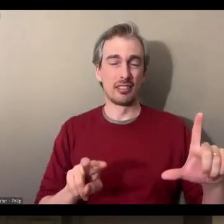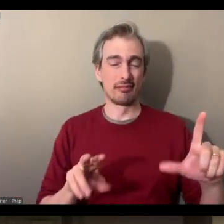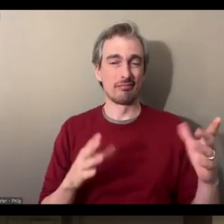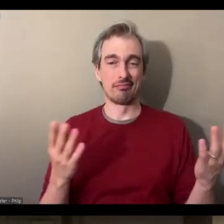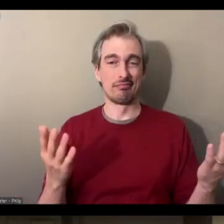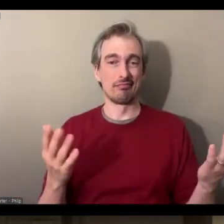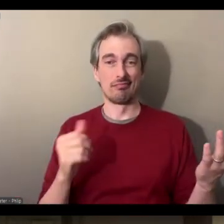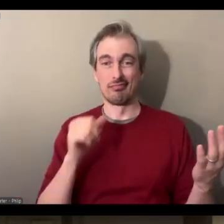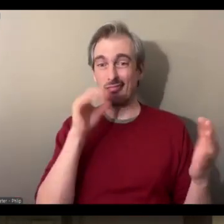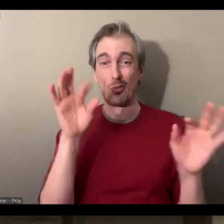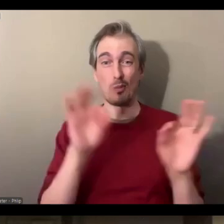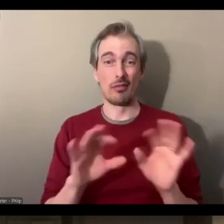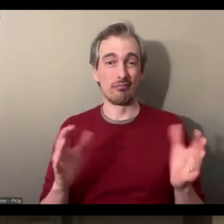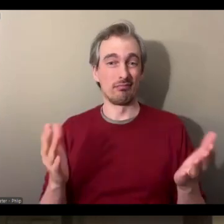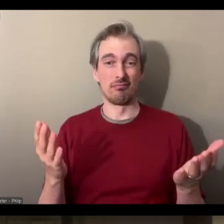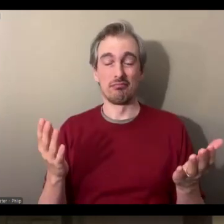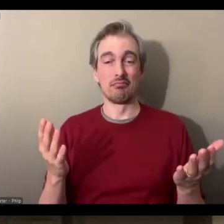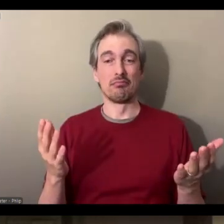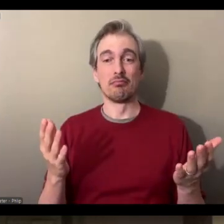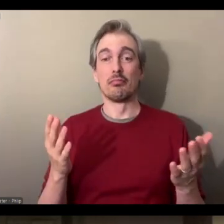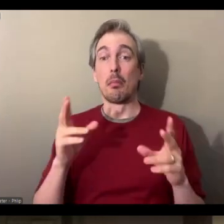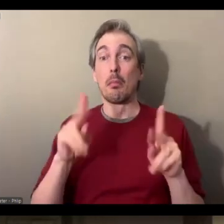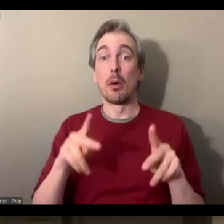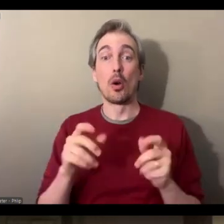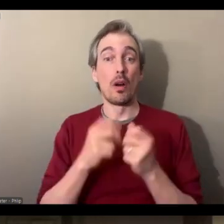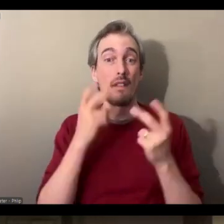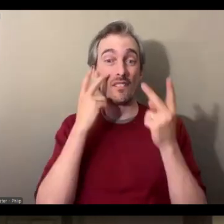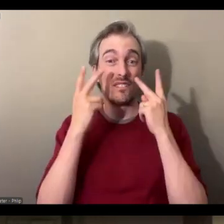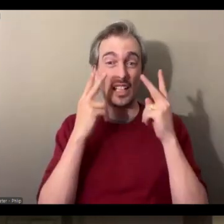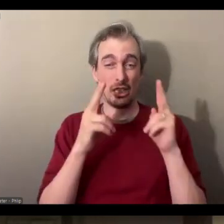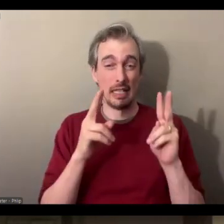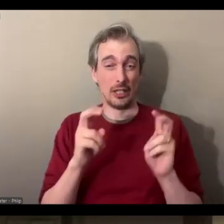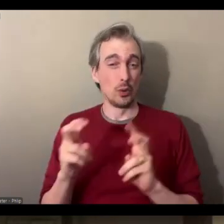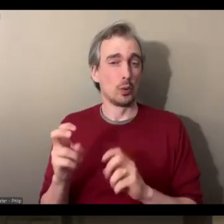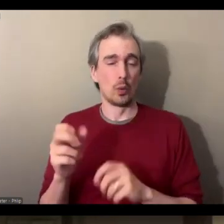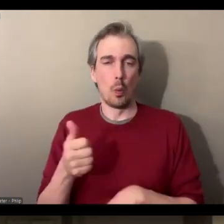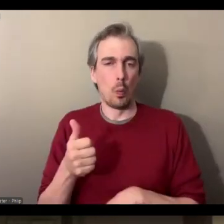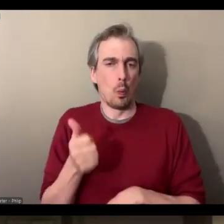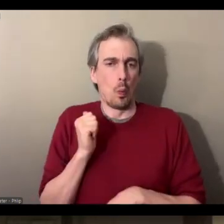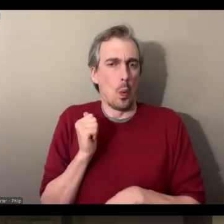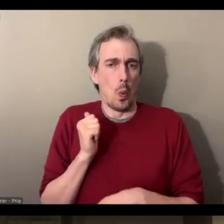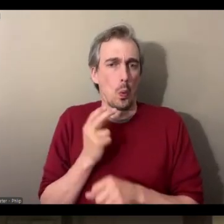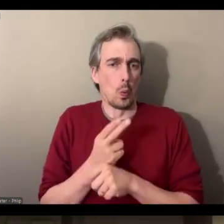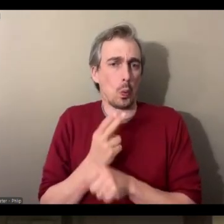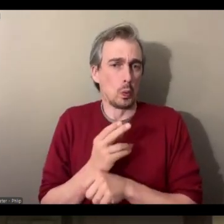But you should still let them make. People with visual considerations also wanted to know which